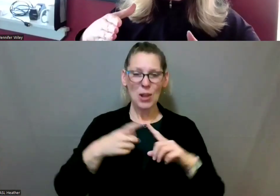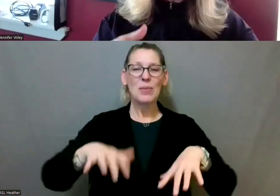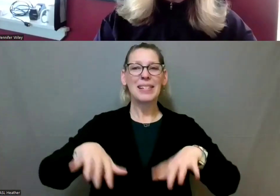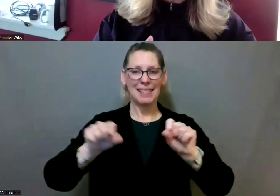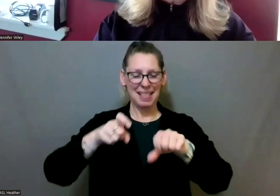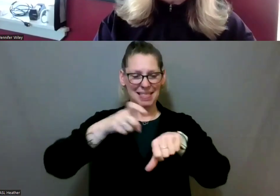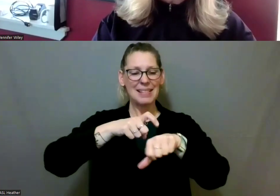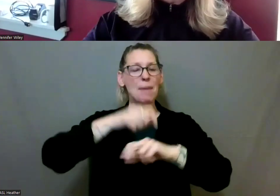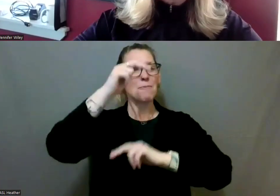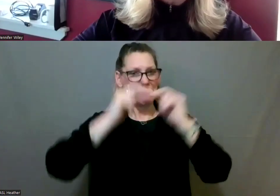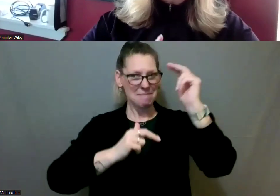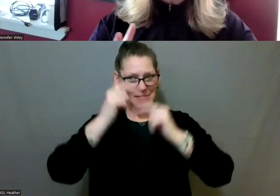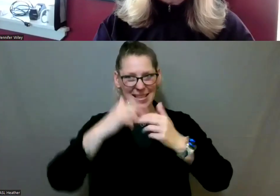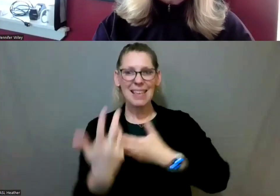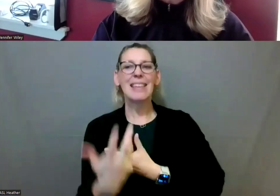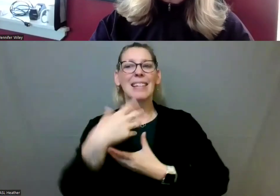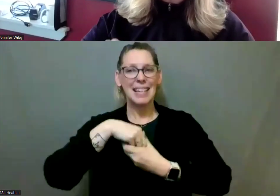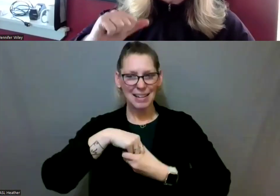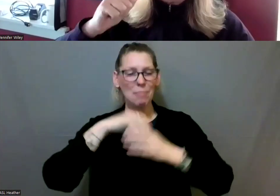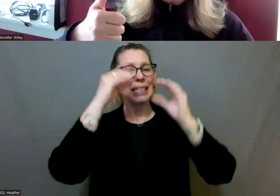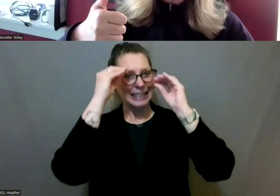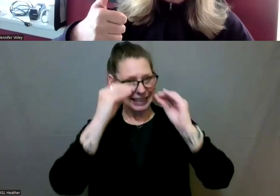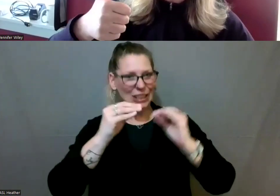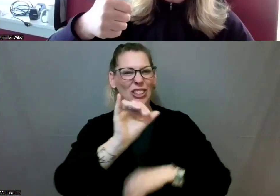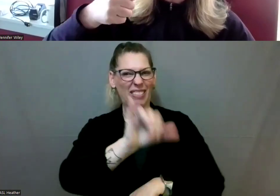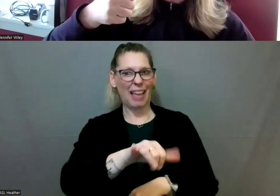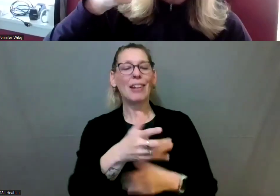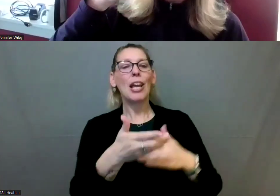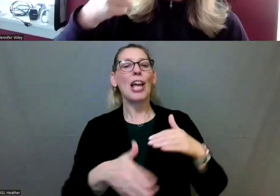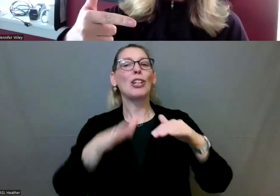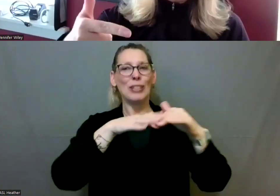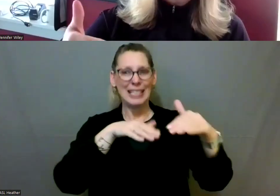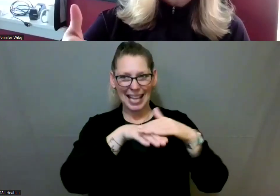build that in and make sure we're teaching that again it's increasing access enabling